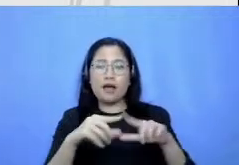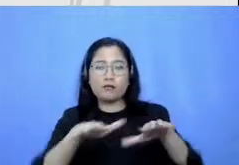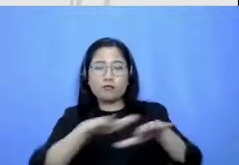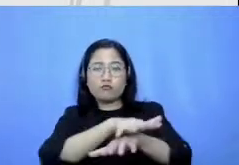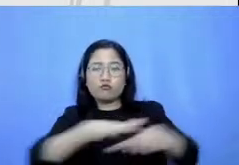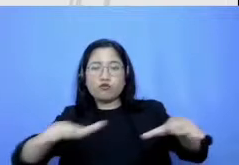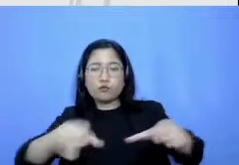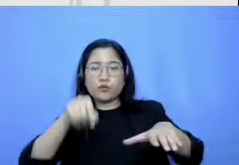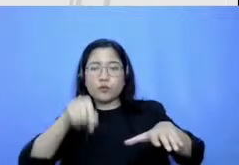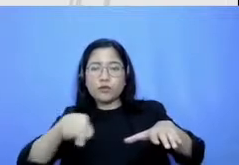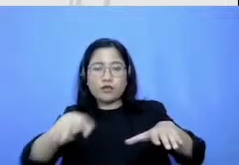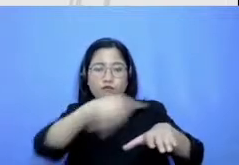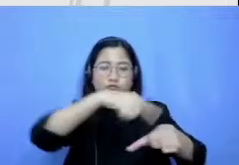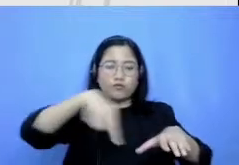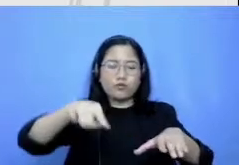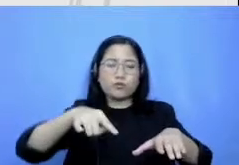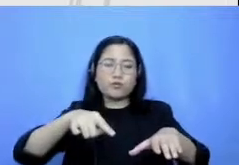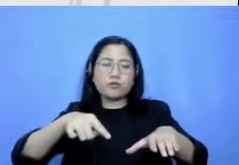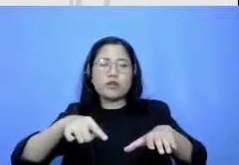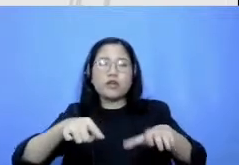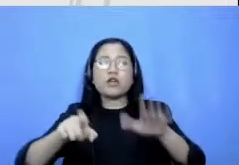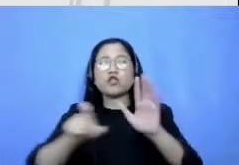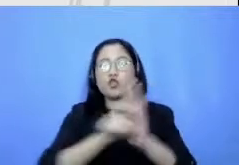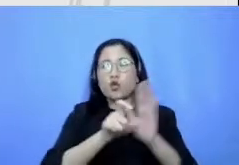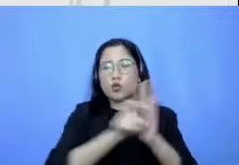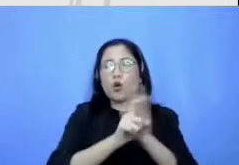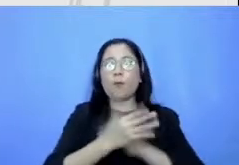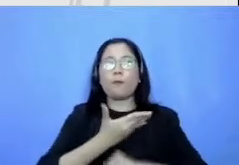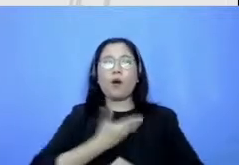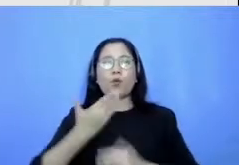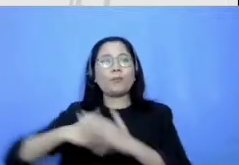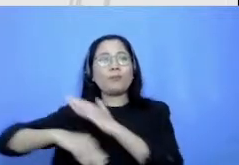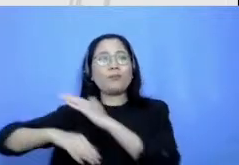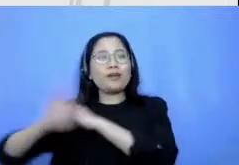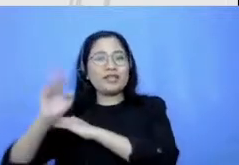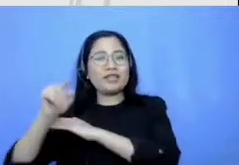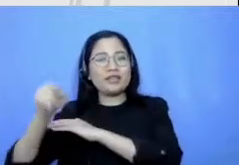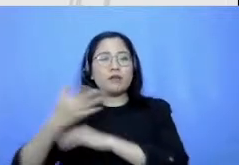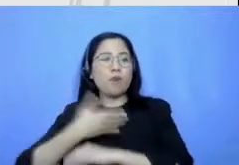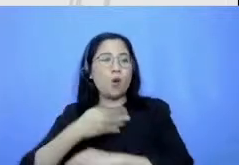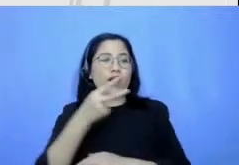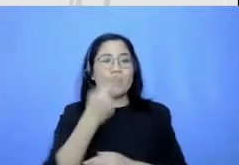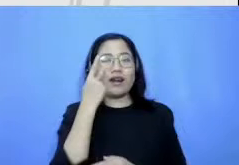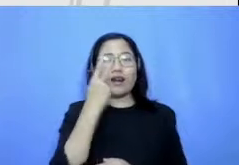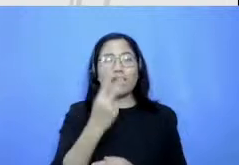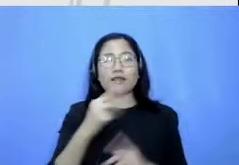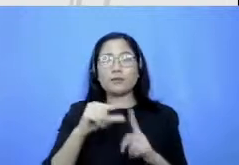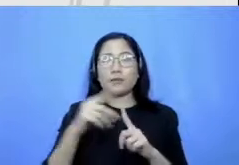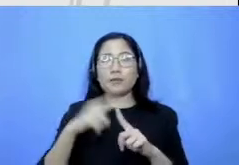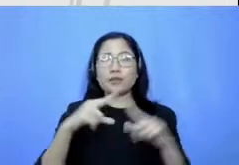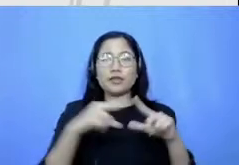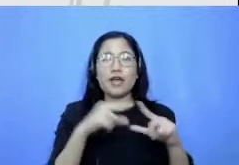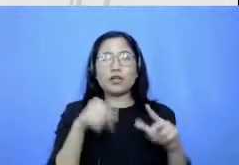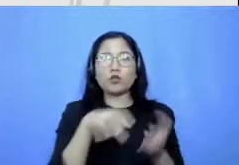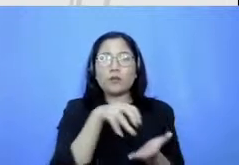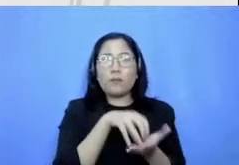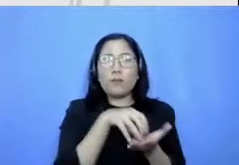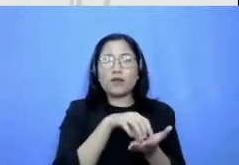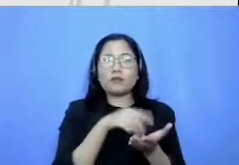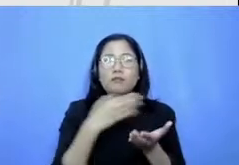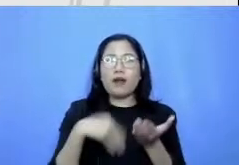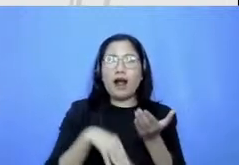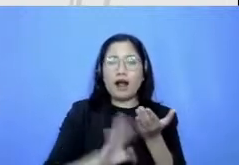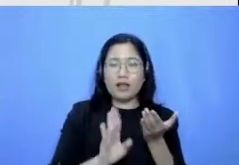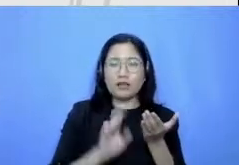we are traveling, this map describes my location, then my location until the learning journey